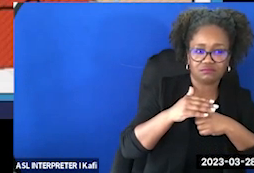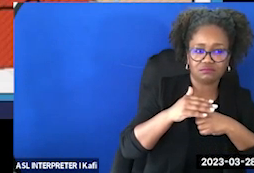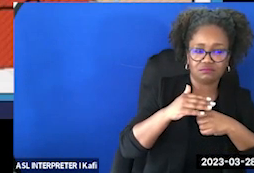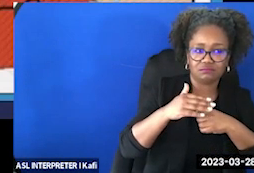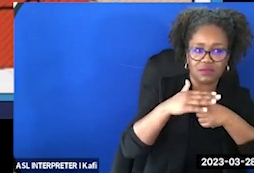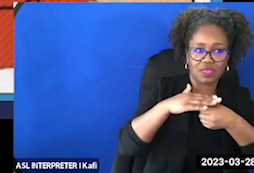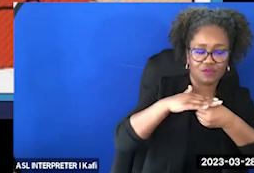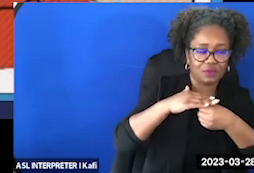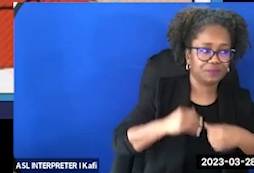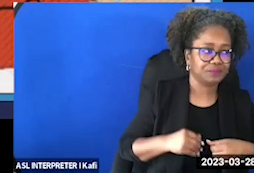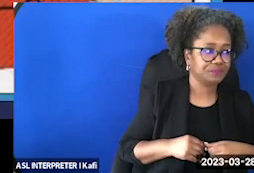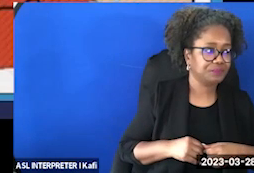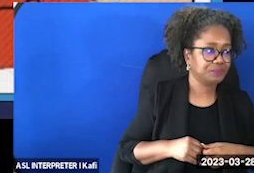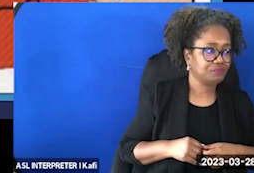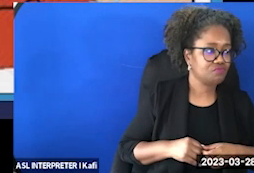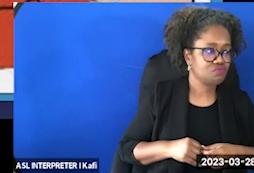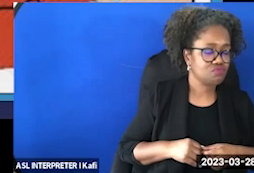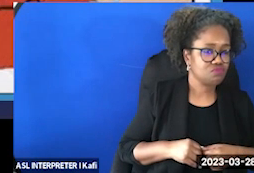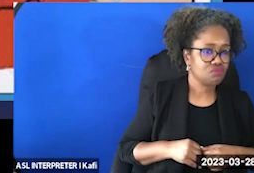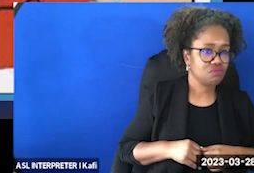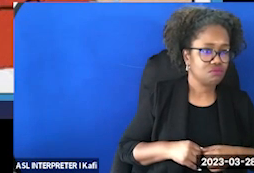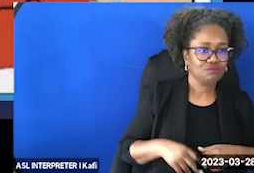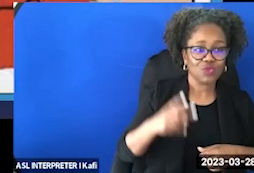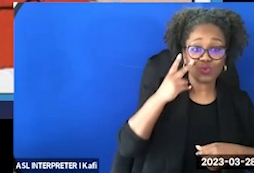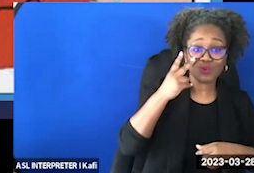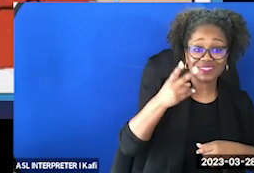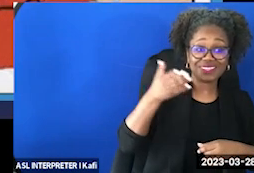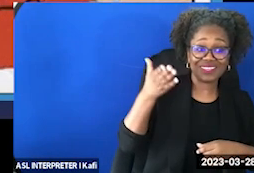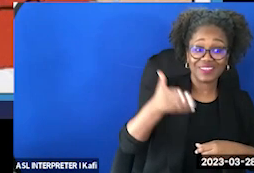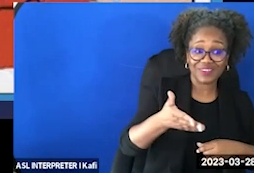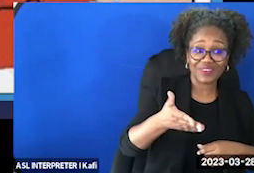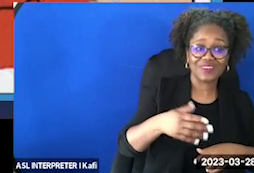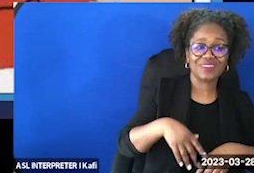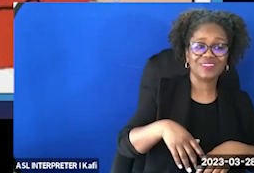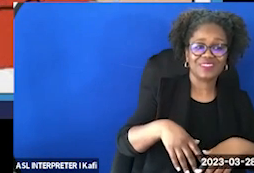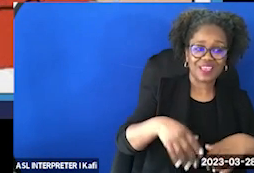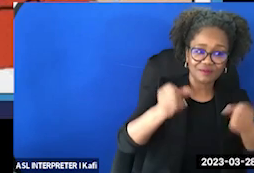Debbie Stine, Science & Technology Policy Academy: you know. You'll see here that they have all the kinds of codes in Chicago, and